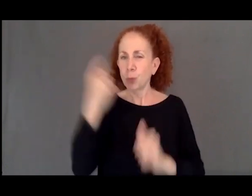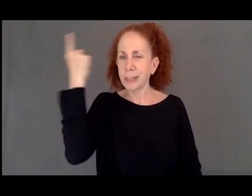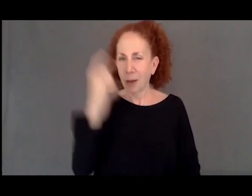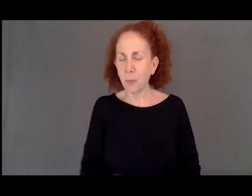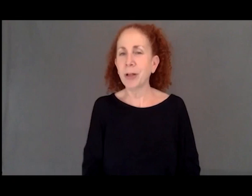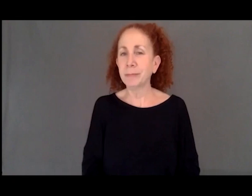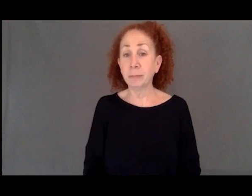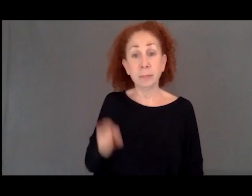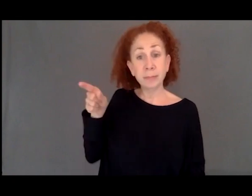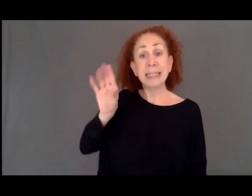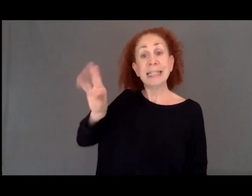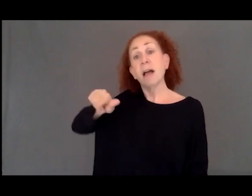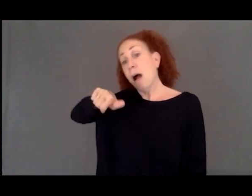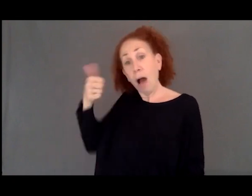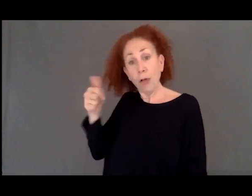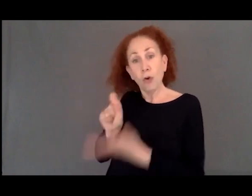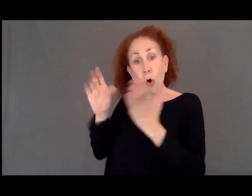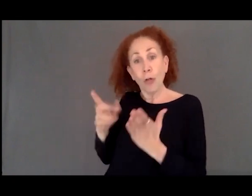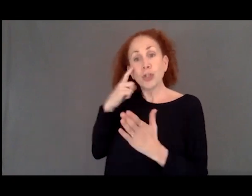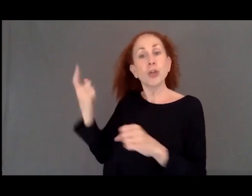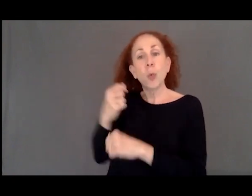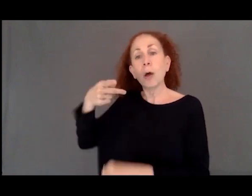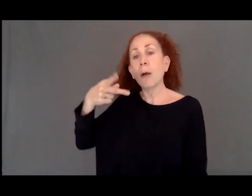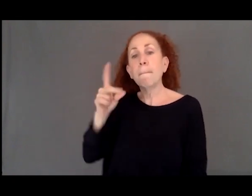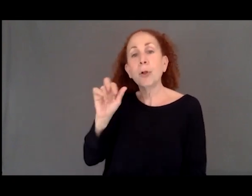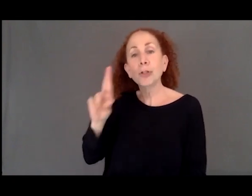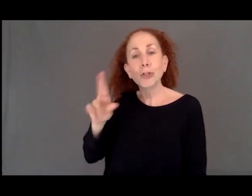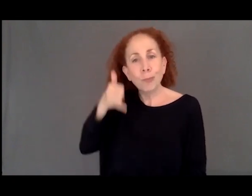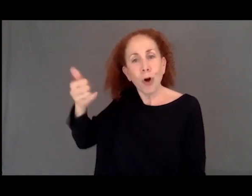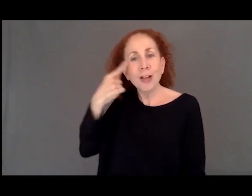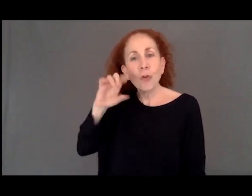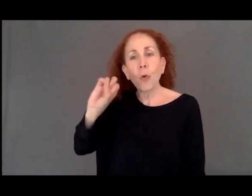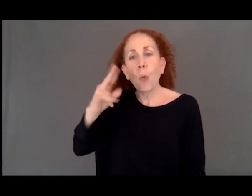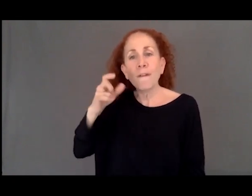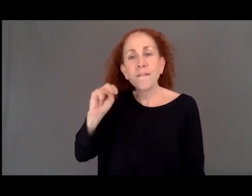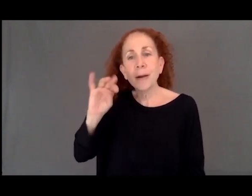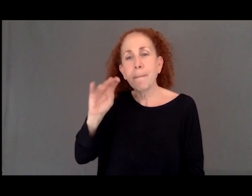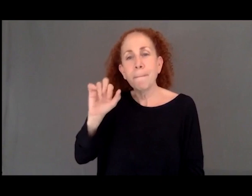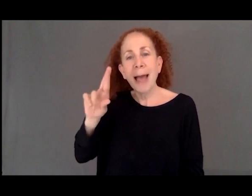Because that editor, his author had just won the Pulitzer Prize for Orphan Master's Son, which